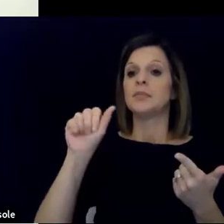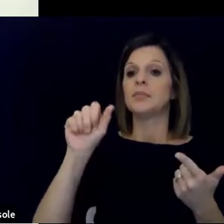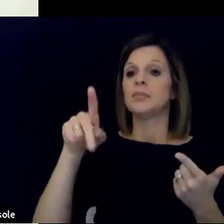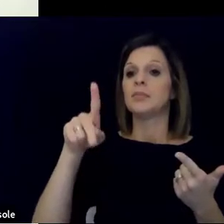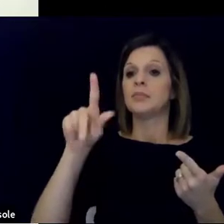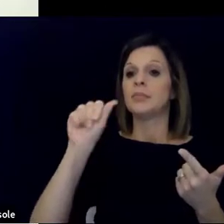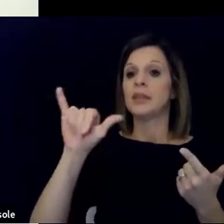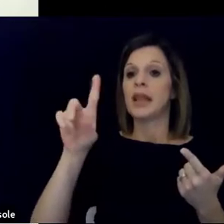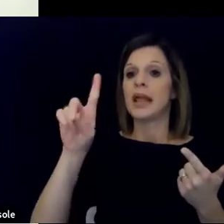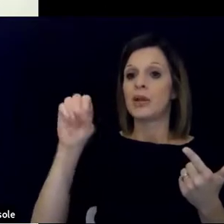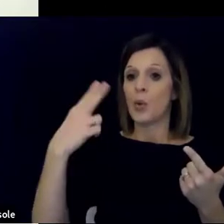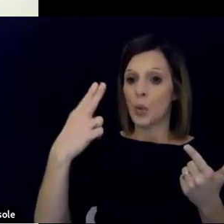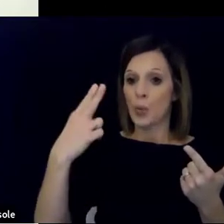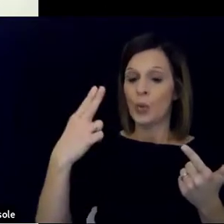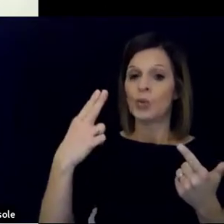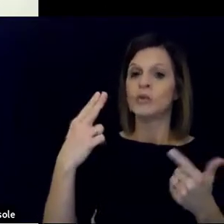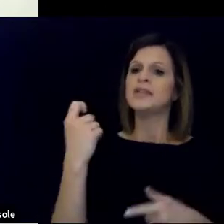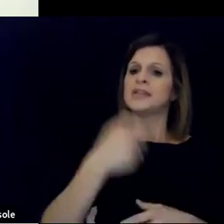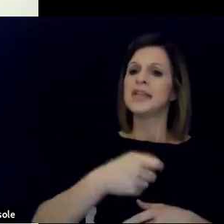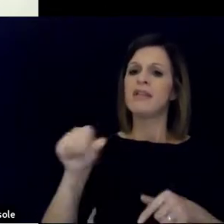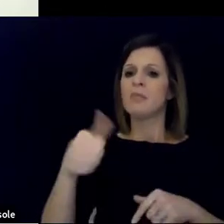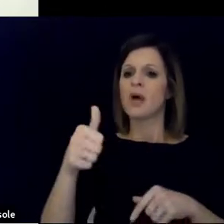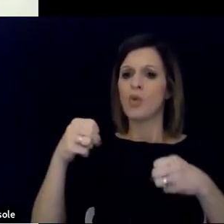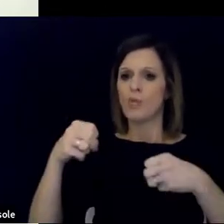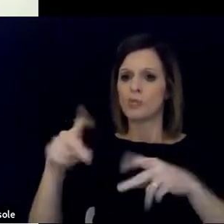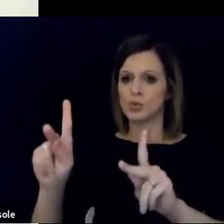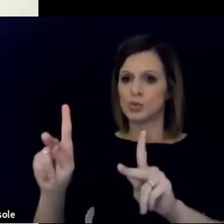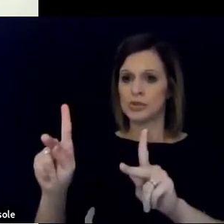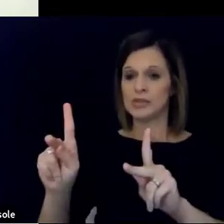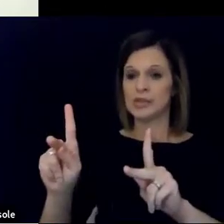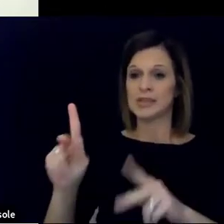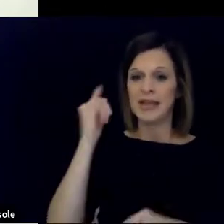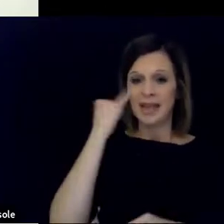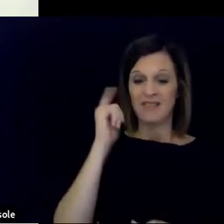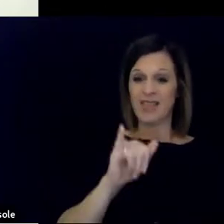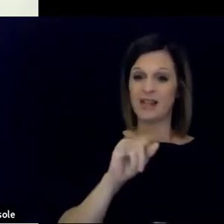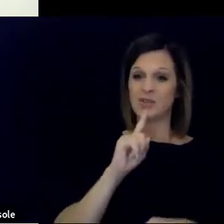If this is solving a tactile problem for him,